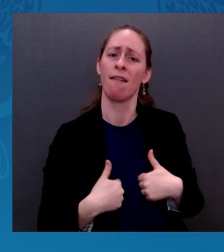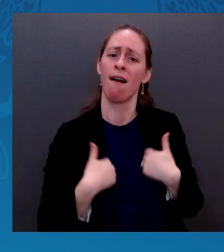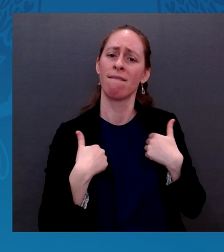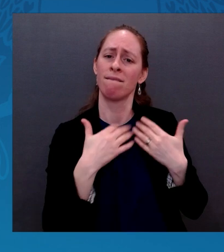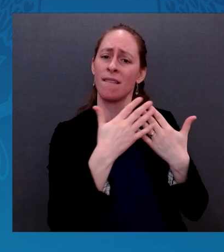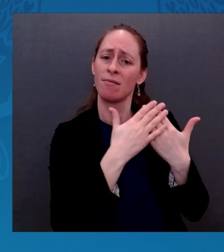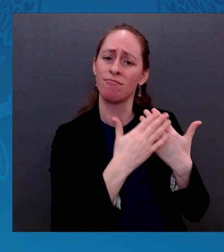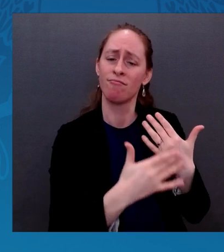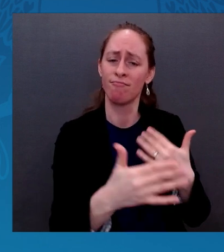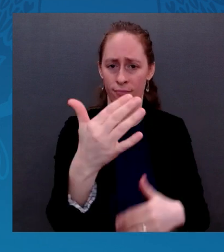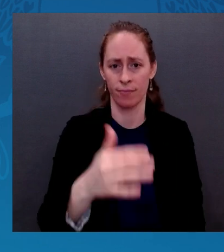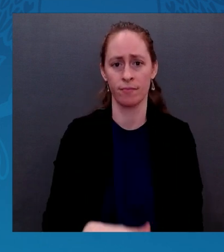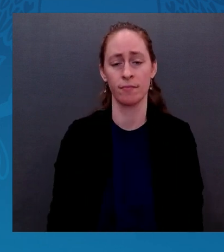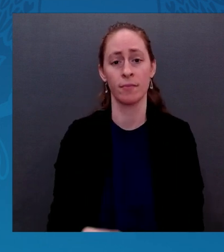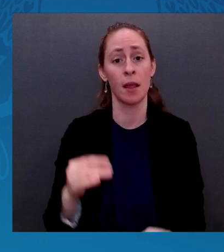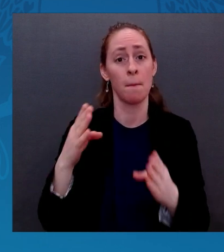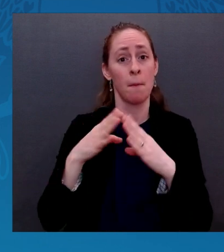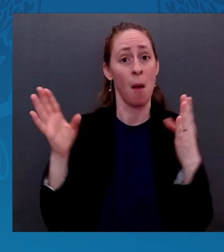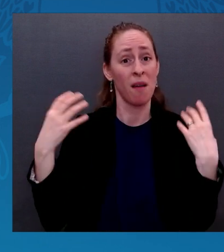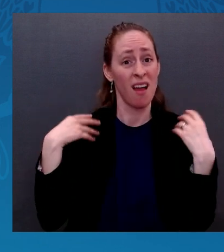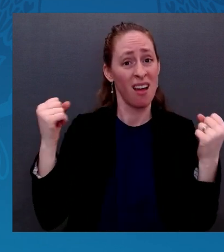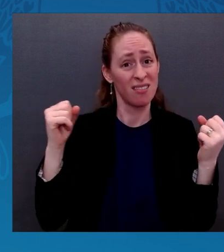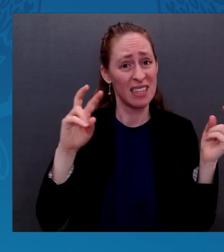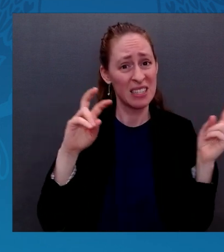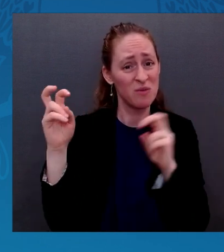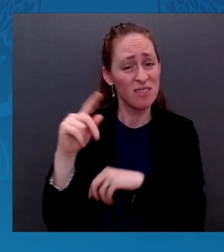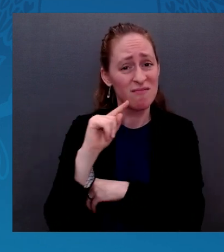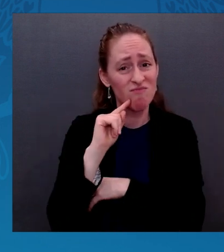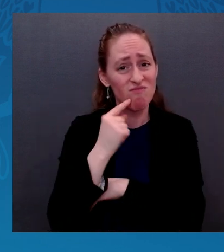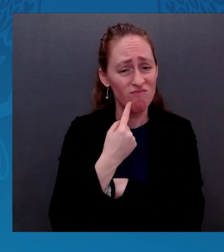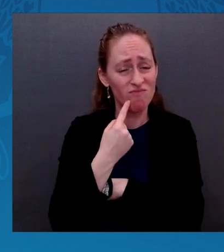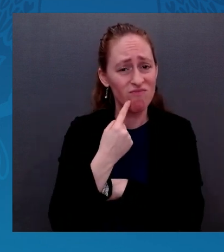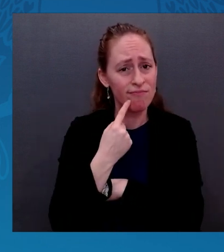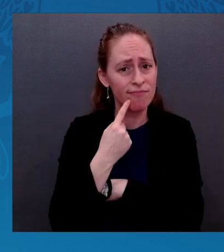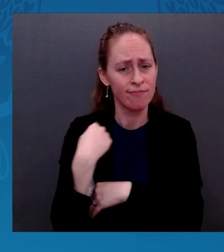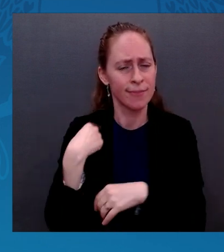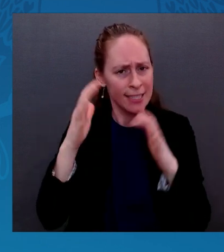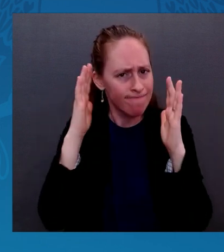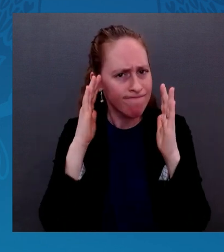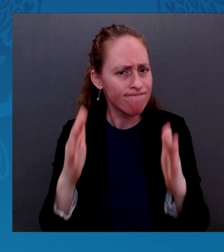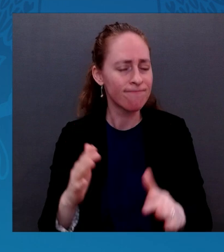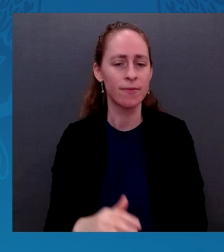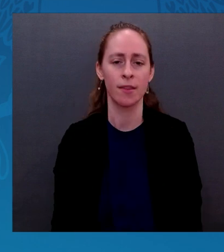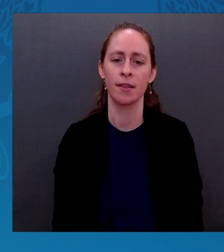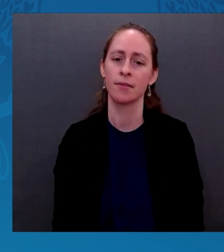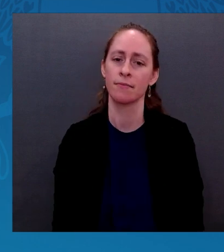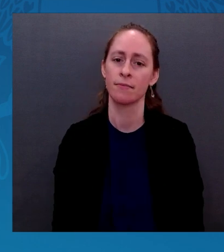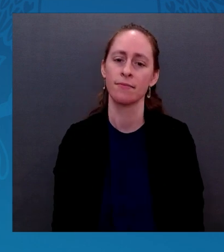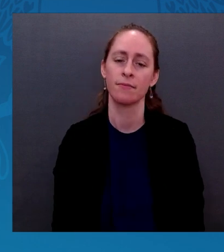This is an issue that is about community leadership and on any issue that we face as a nation,